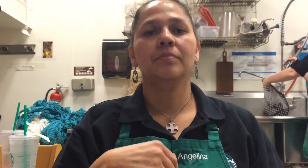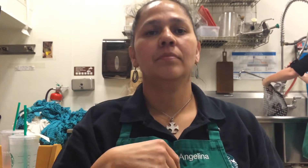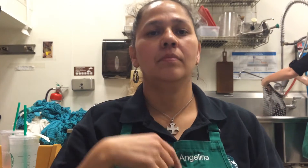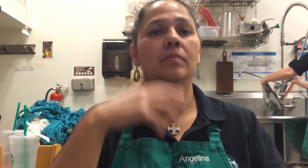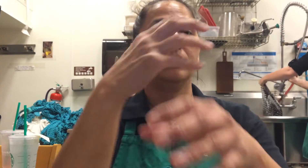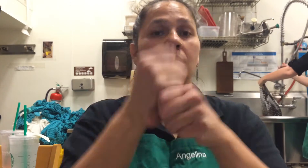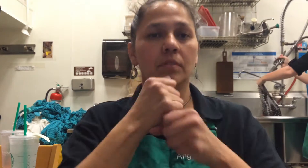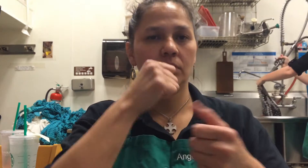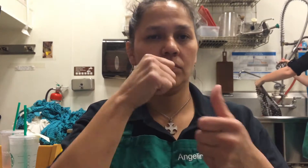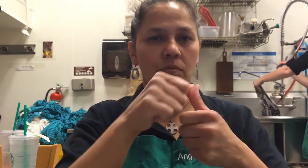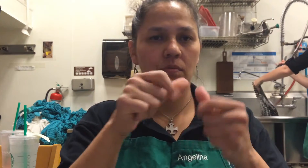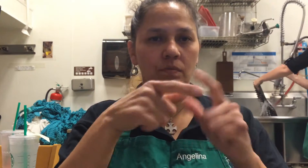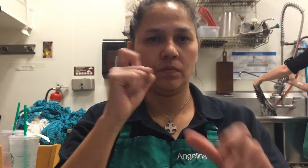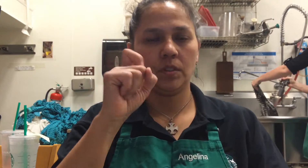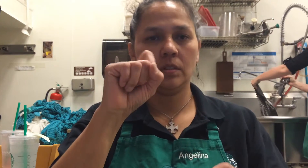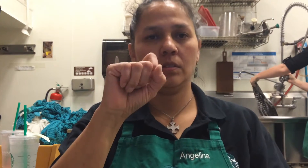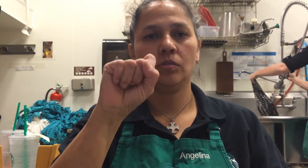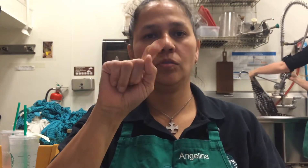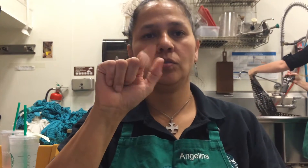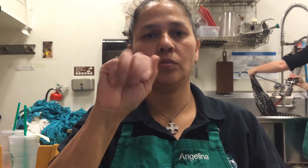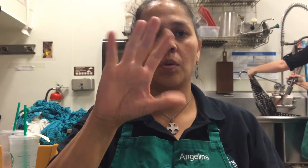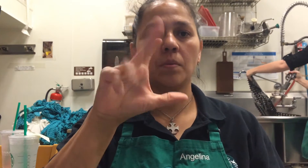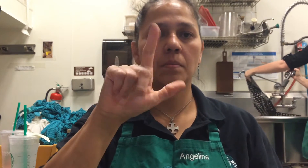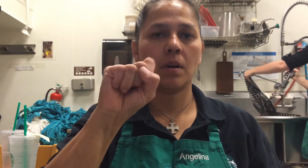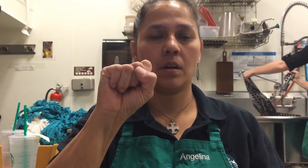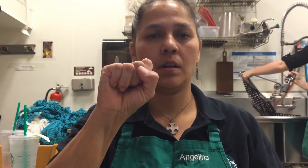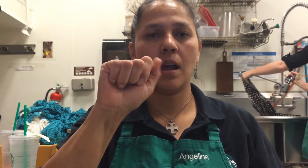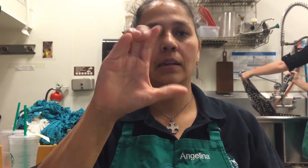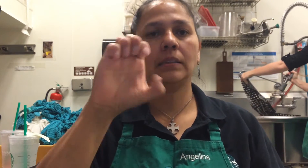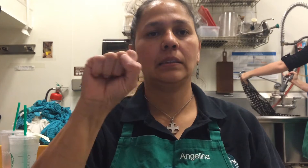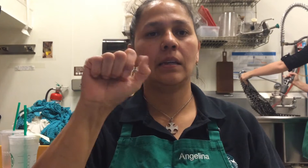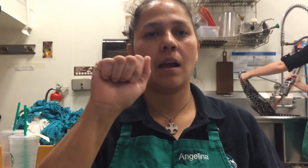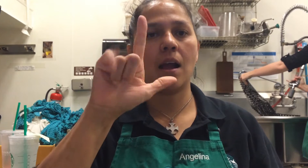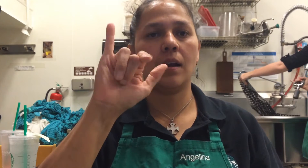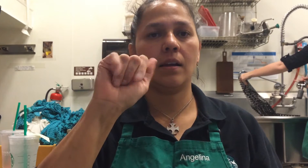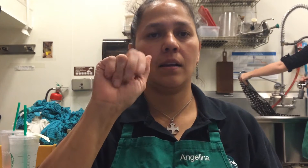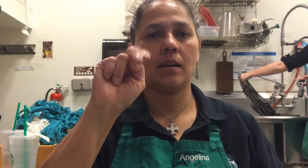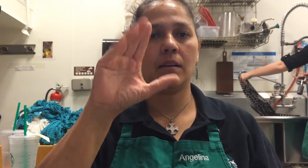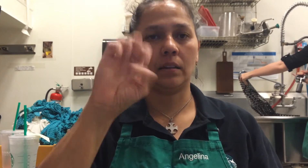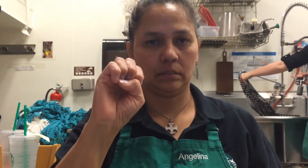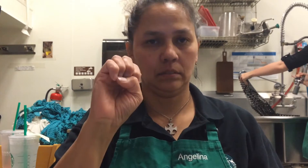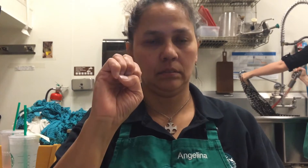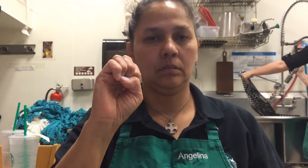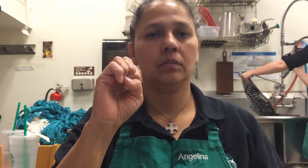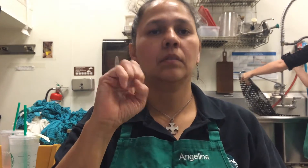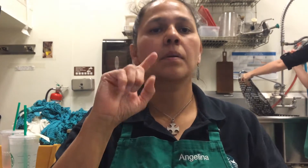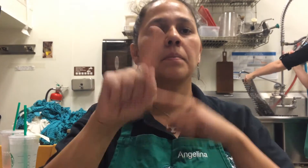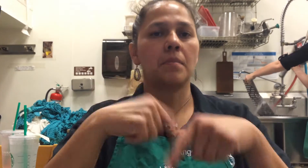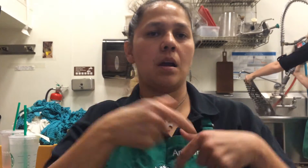I received the letter from Starbucks Access Alliance